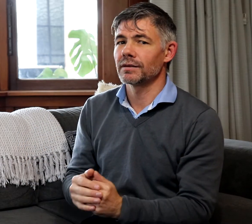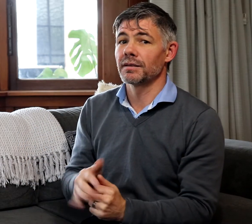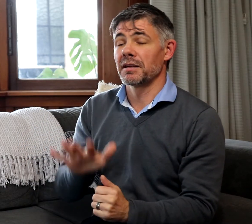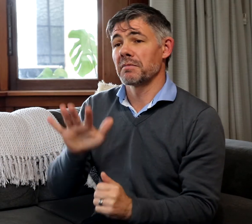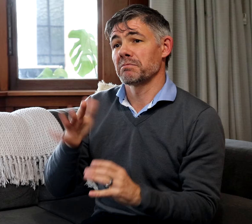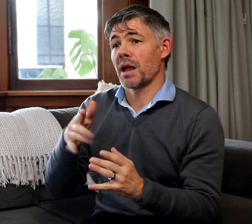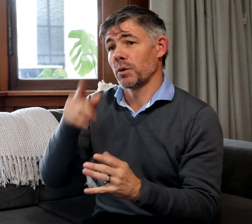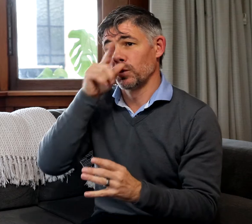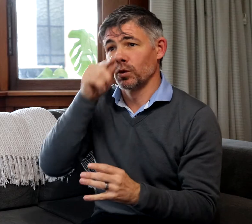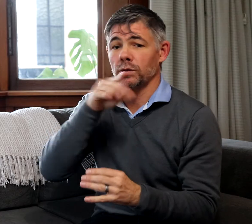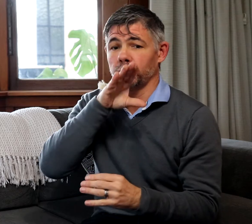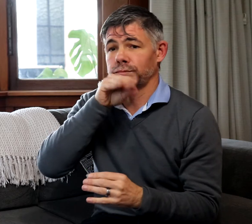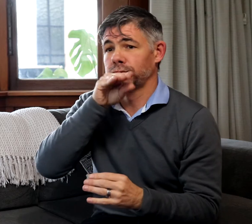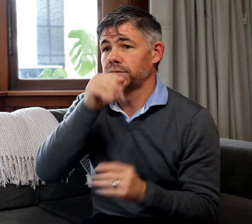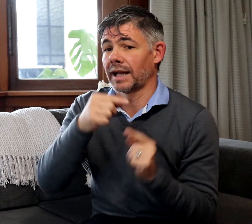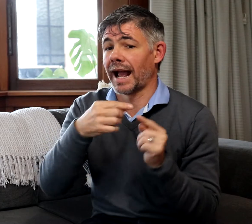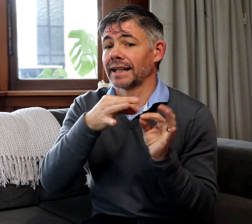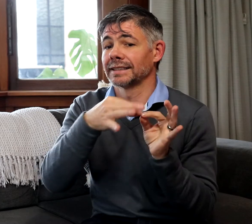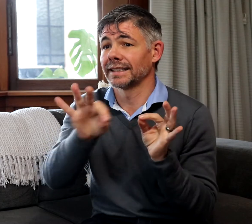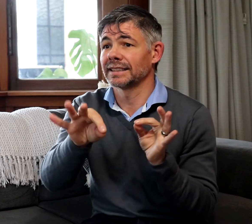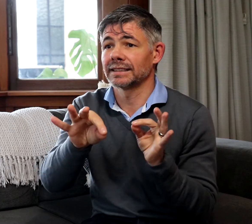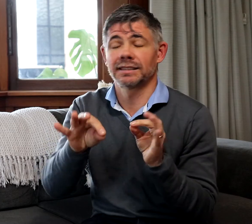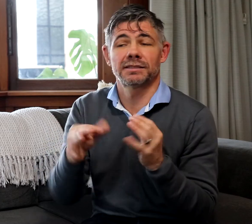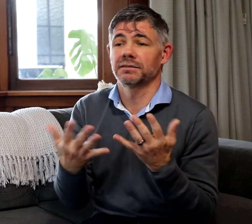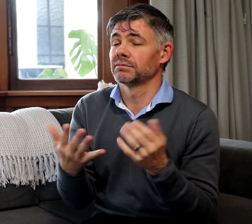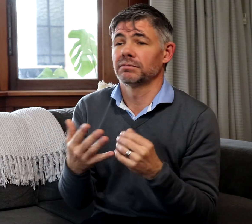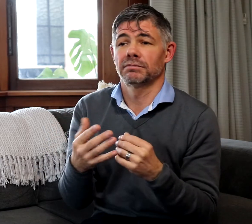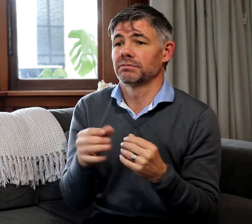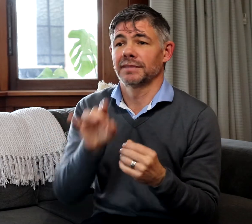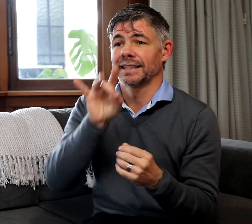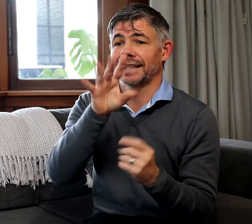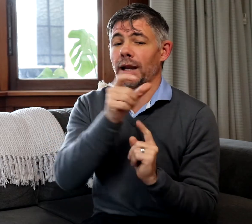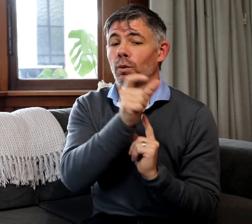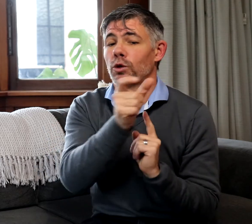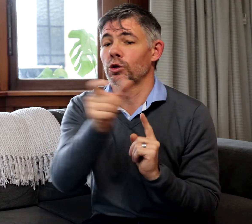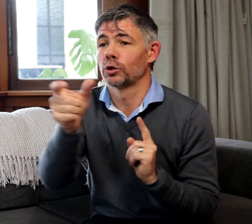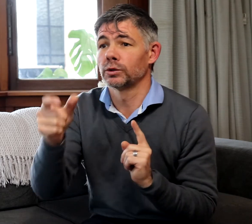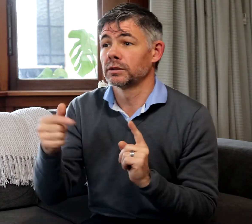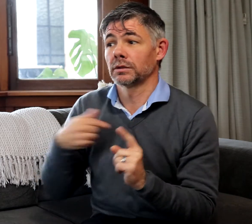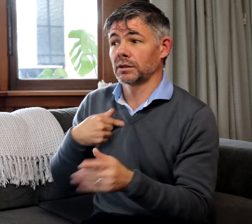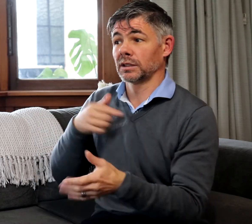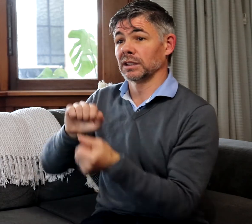It has its own ways of using language.